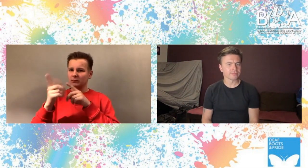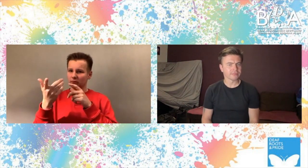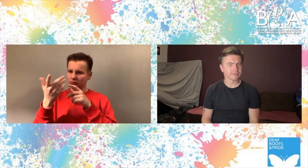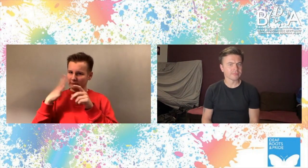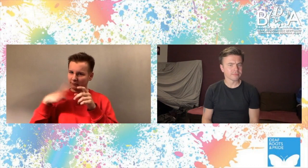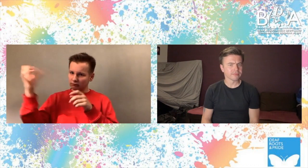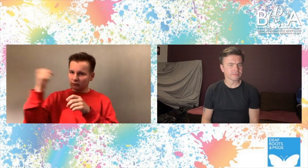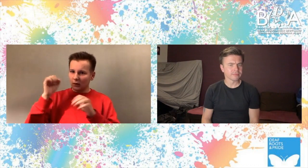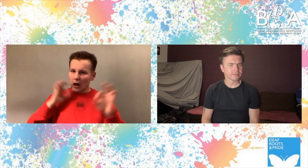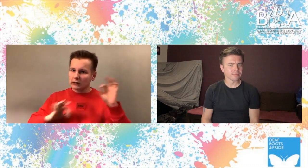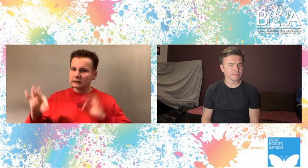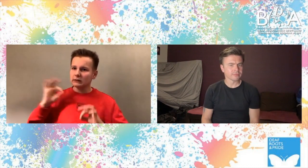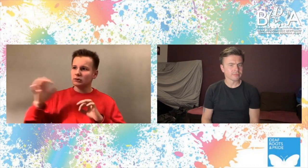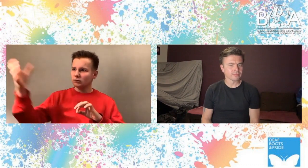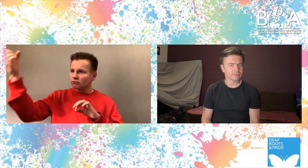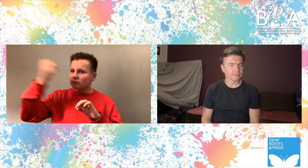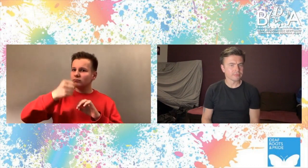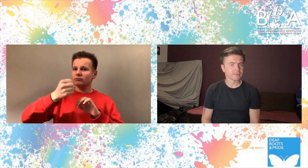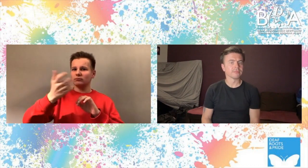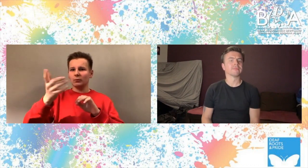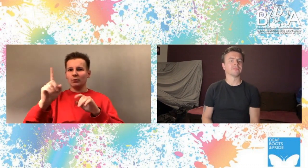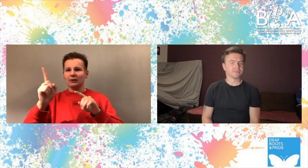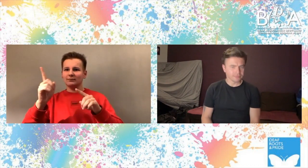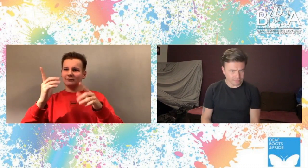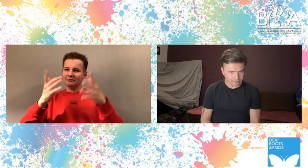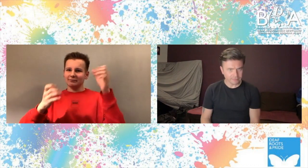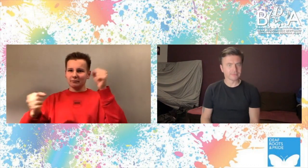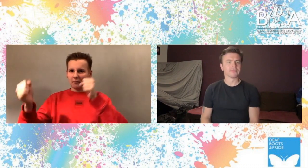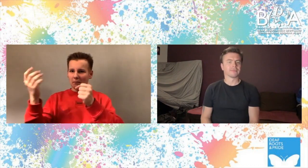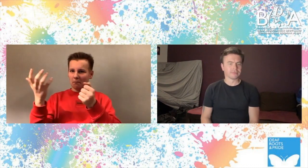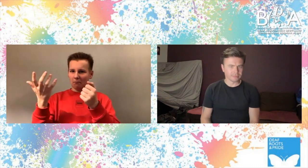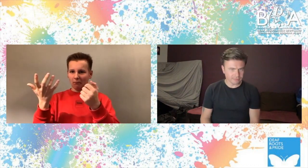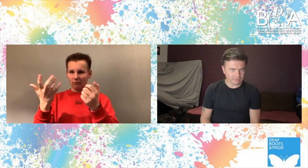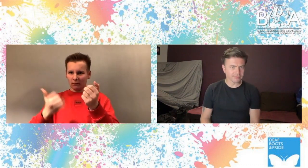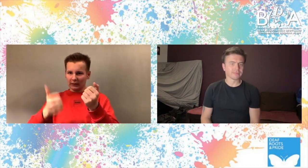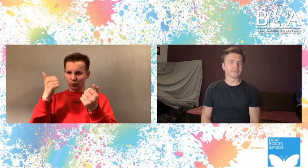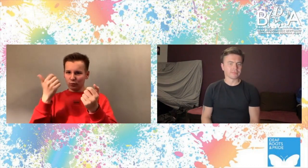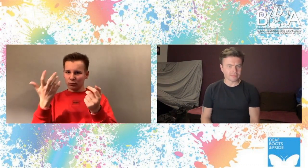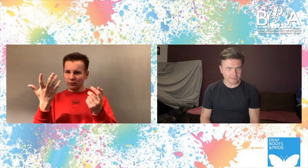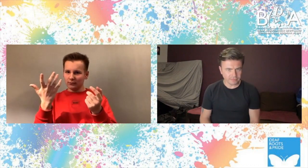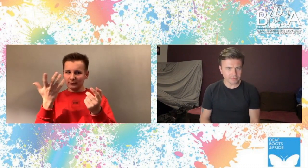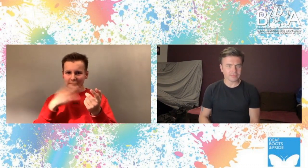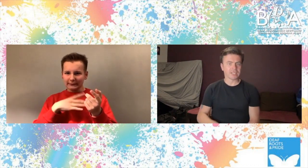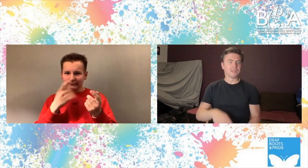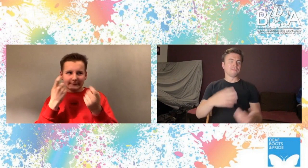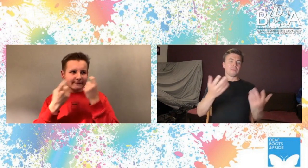to source actors and things like that? How do you do it? How do you find